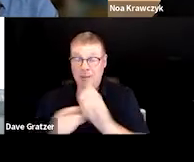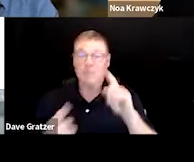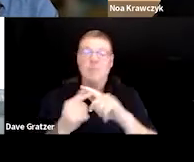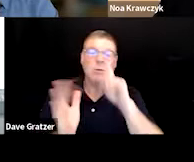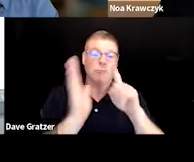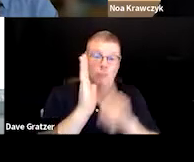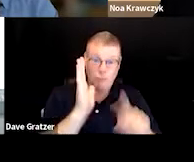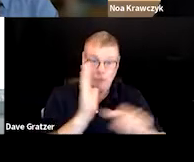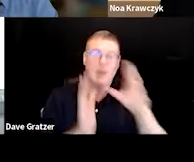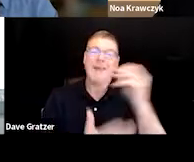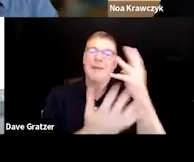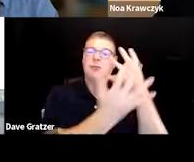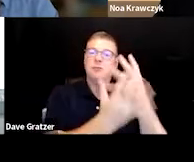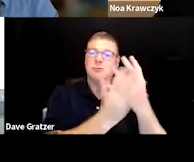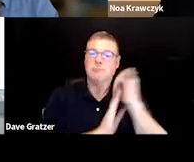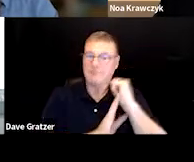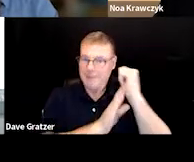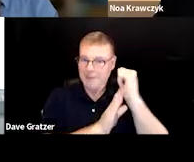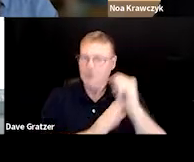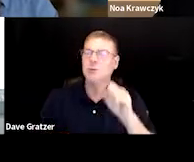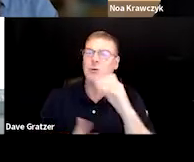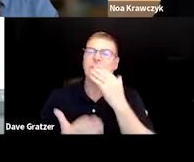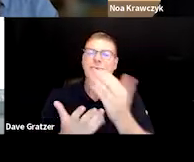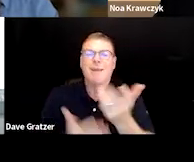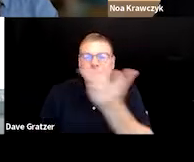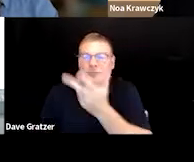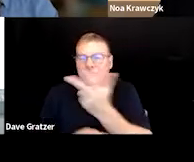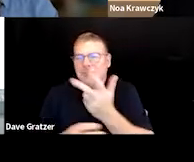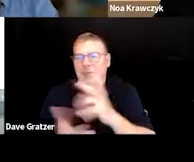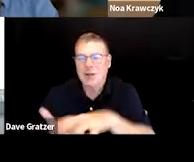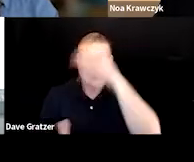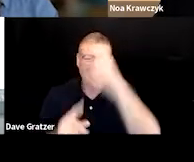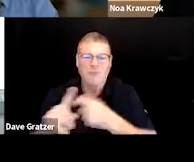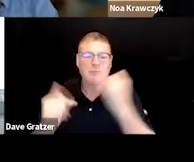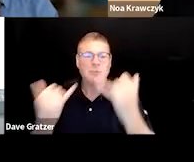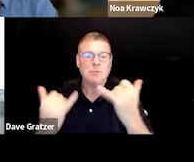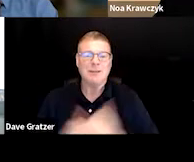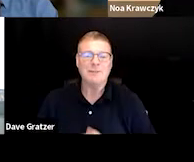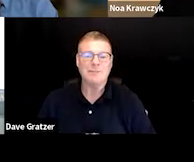So thank you all for taking the time to participate and learn from today's webinar. Next slide, please.